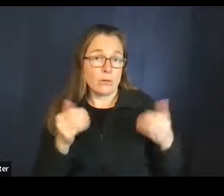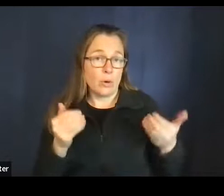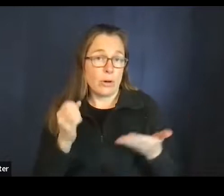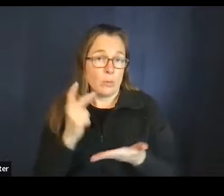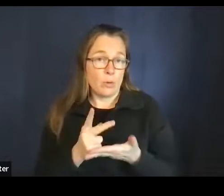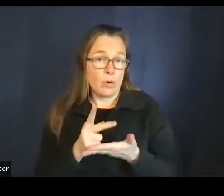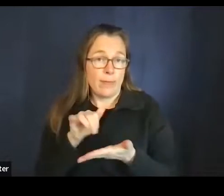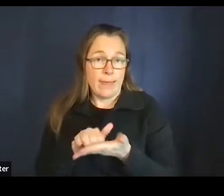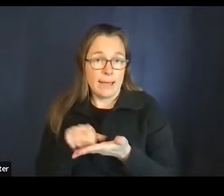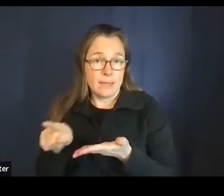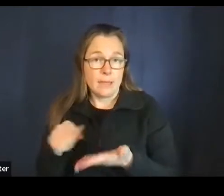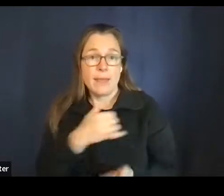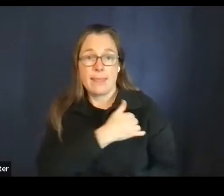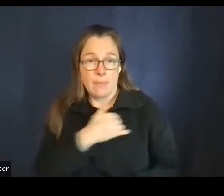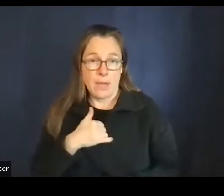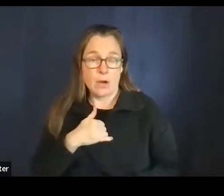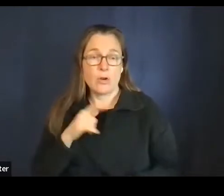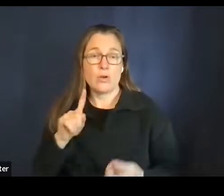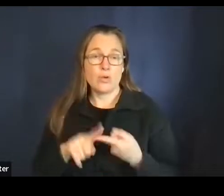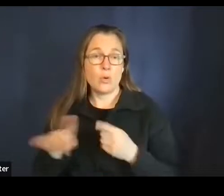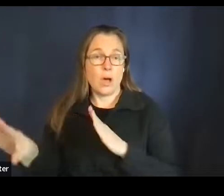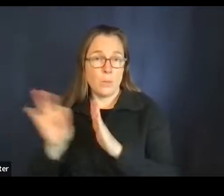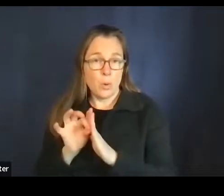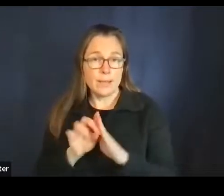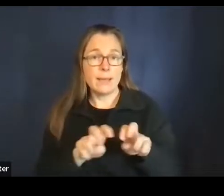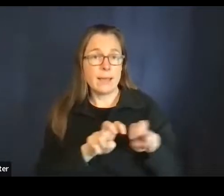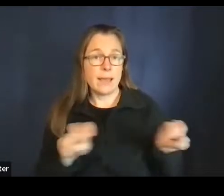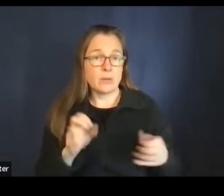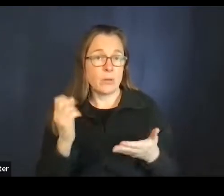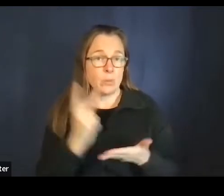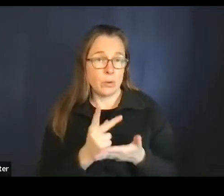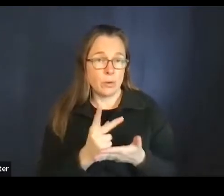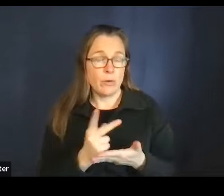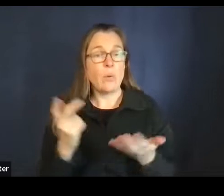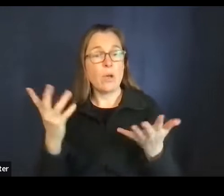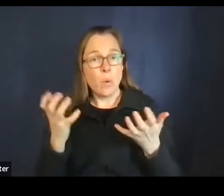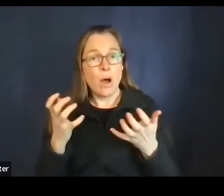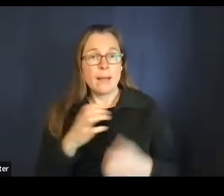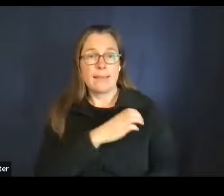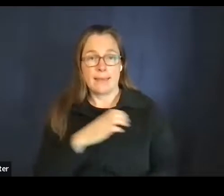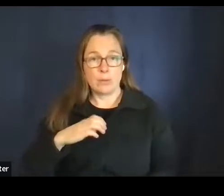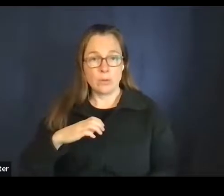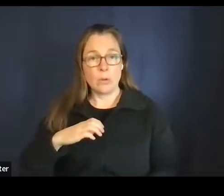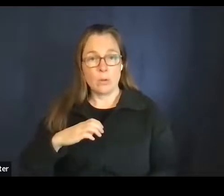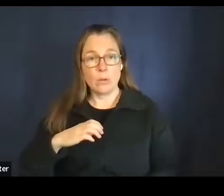to appoint, council to approve, because we really want the Council to be a part of the process in